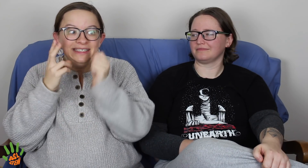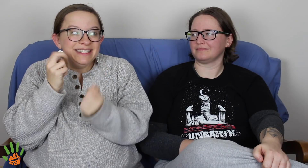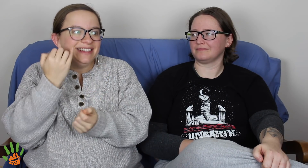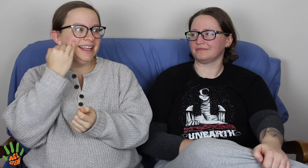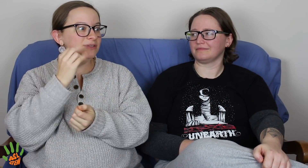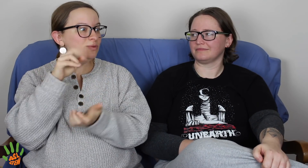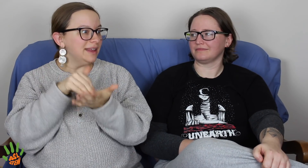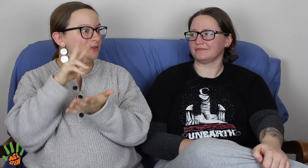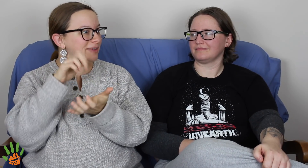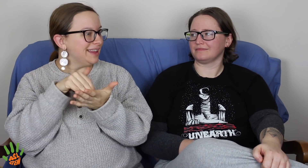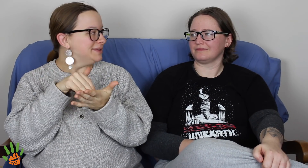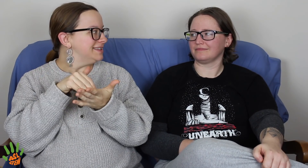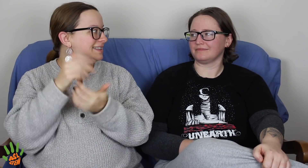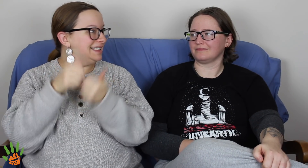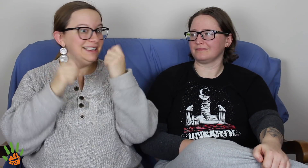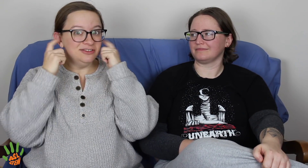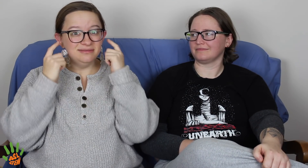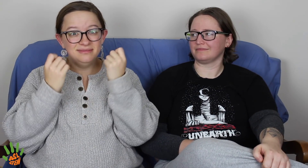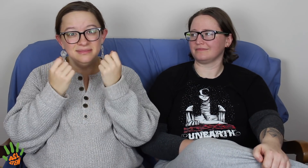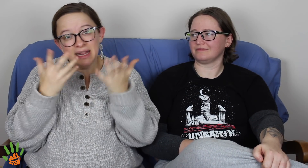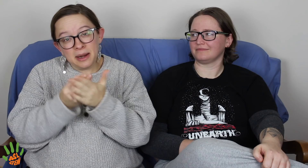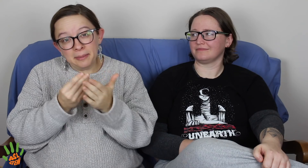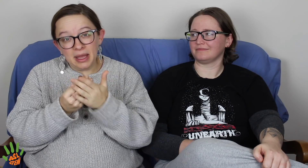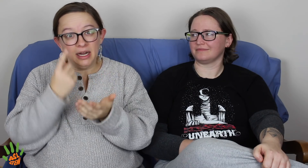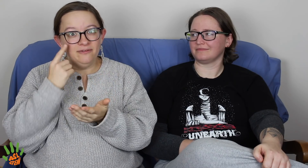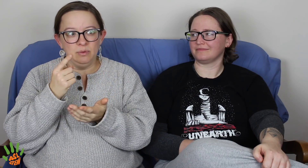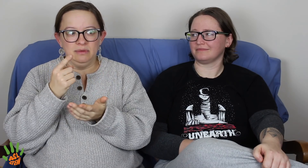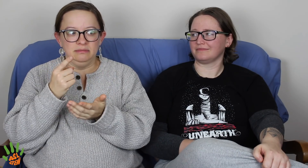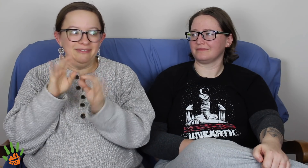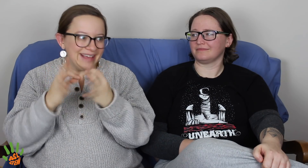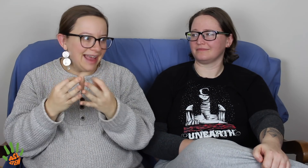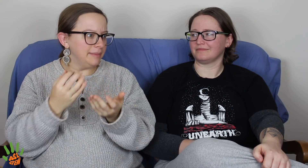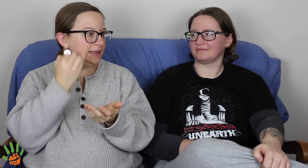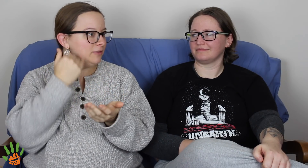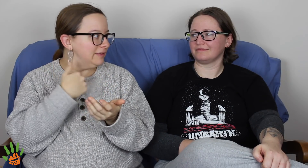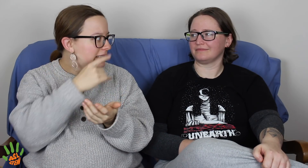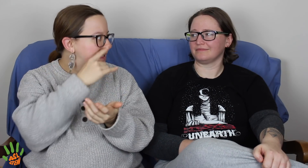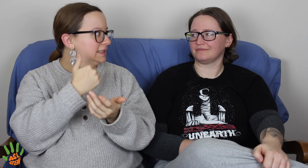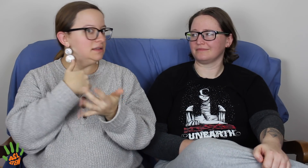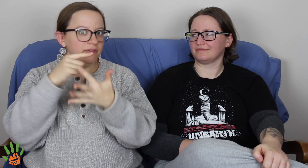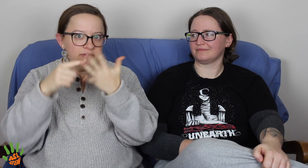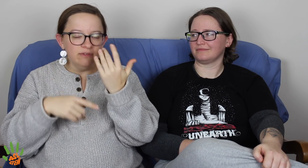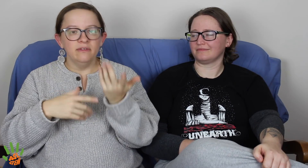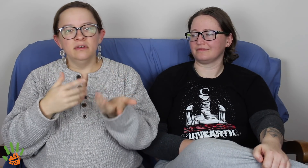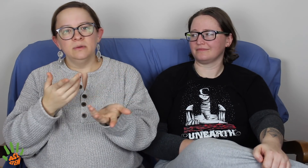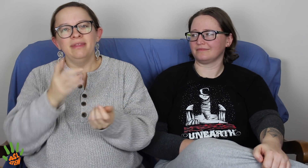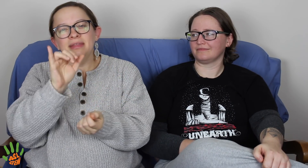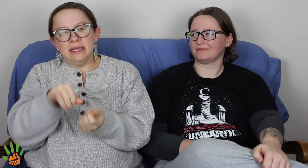Even if it's $2,000 or $3,000 for each hearing aid, that's still a lot of money. Especially if you have a family or you have kids or whatnot.